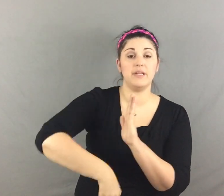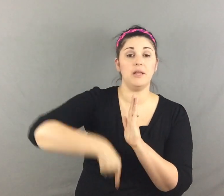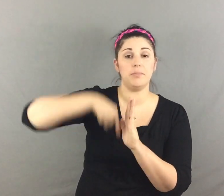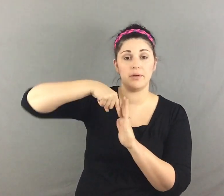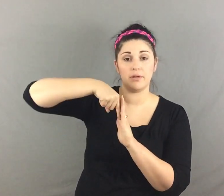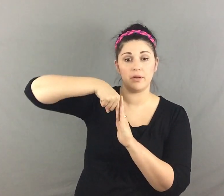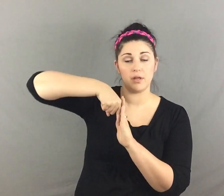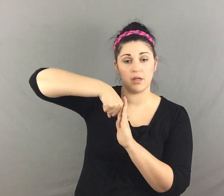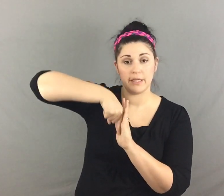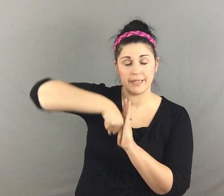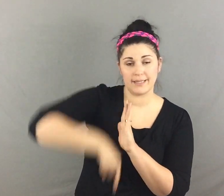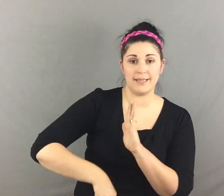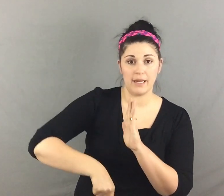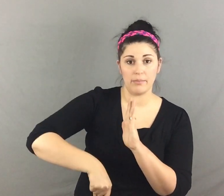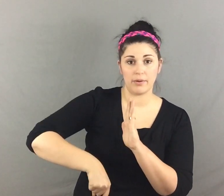Deep, deep.